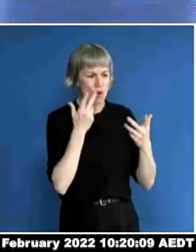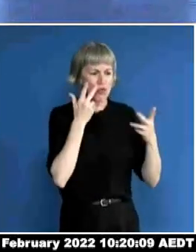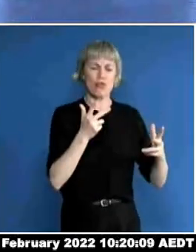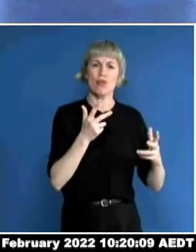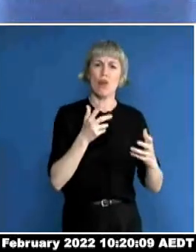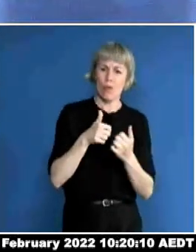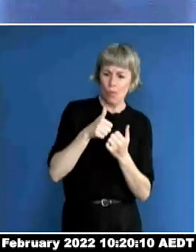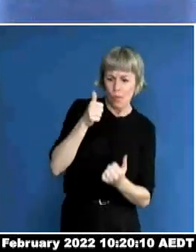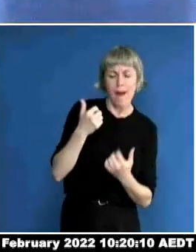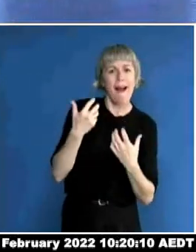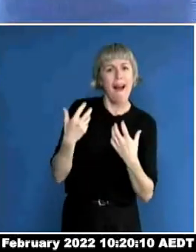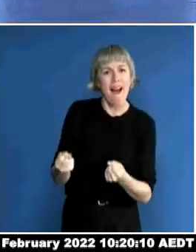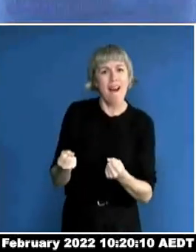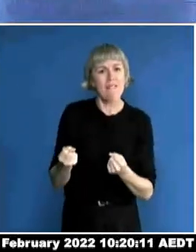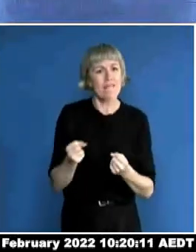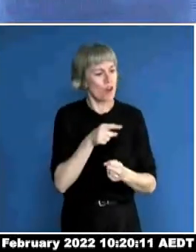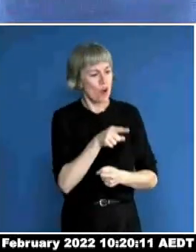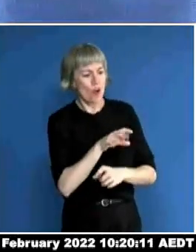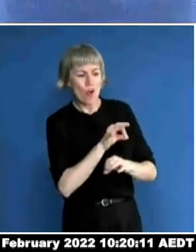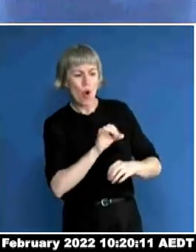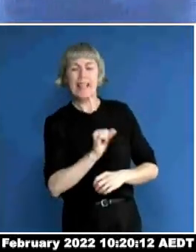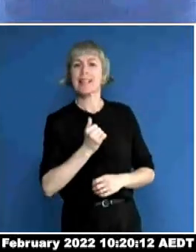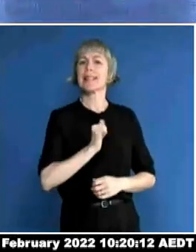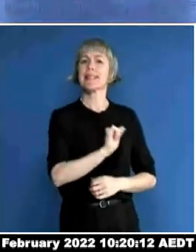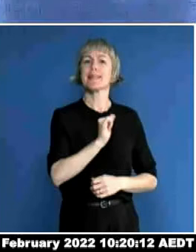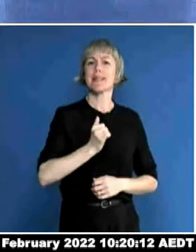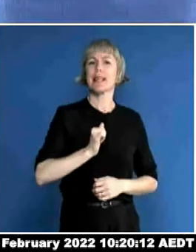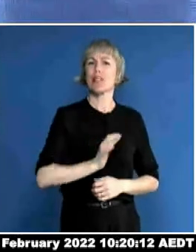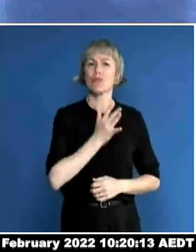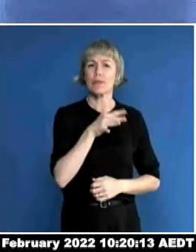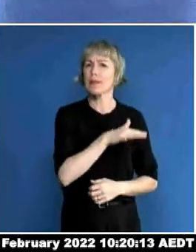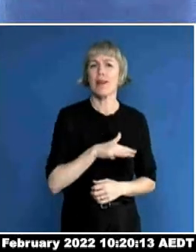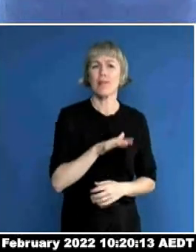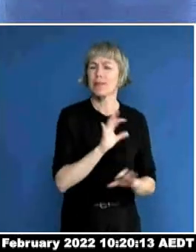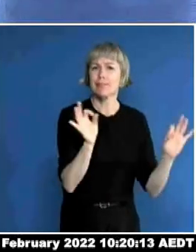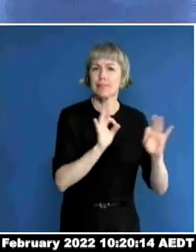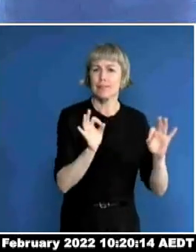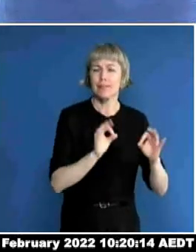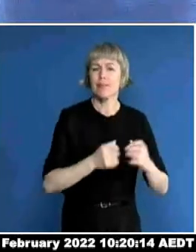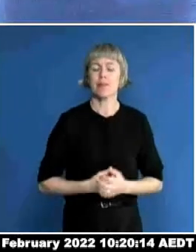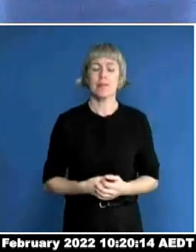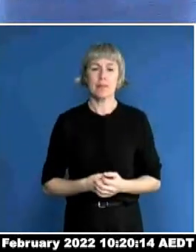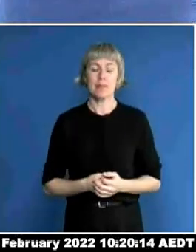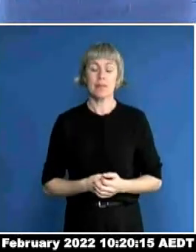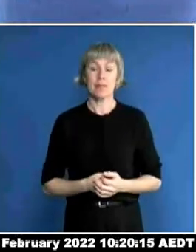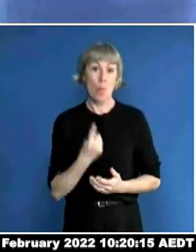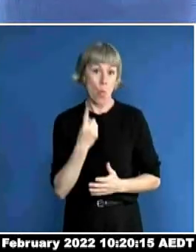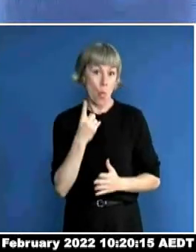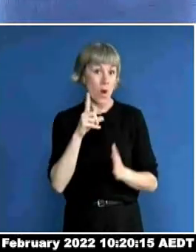And you may recall he told you he was once placed in a position washing dishes and